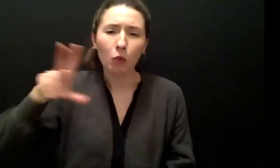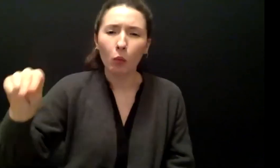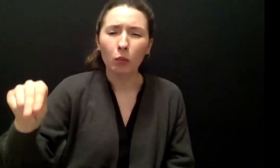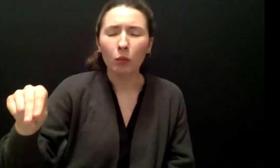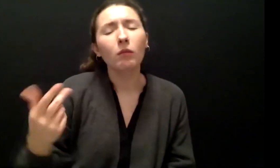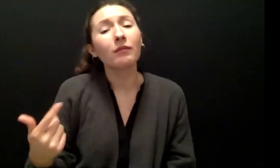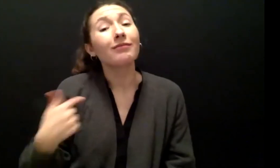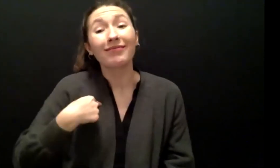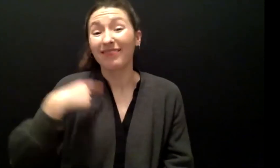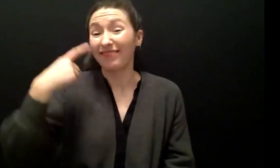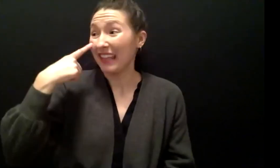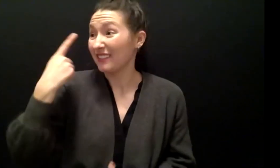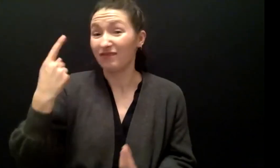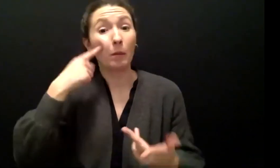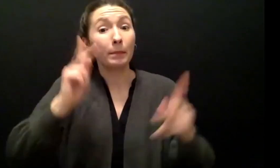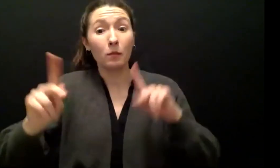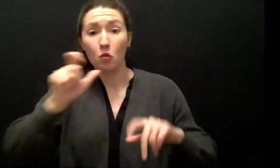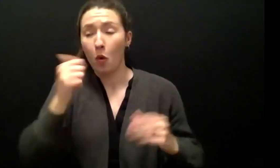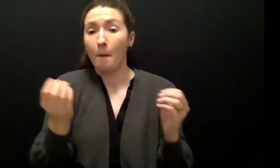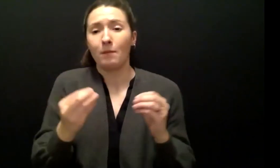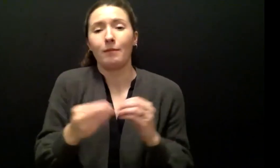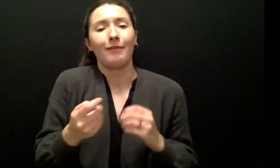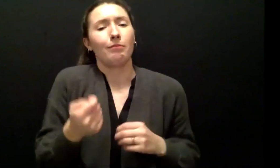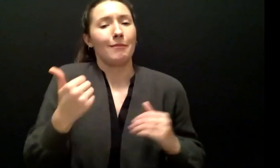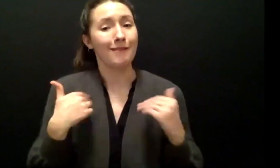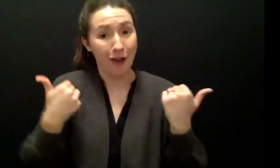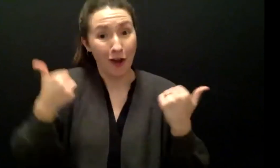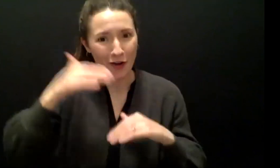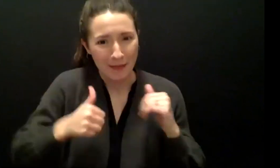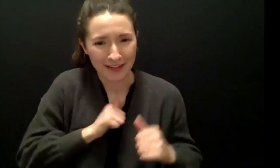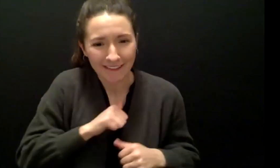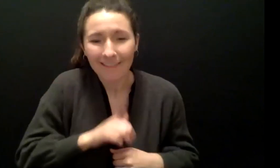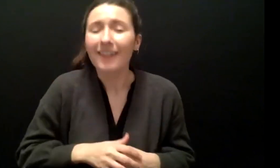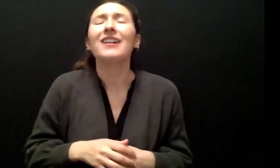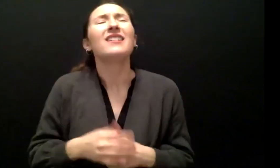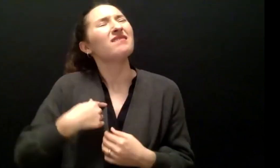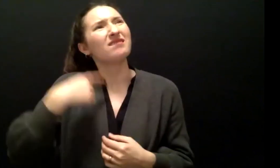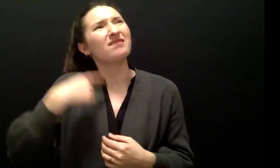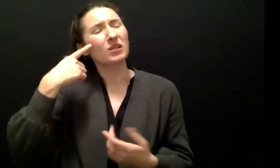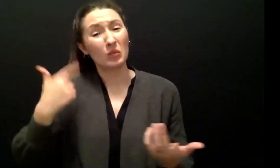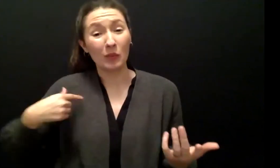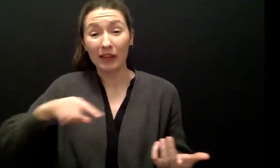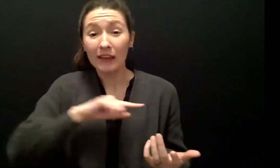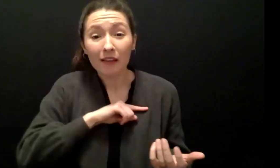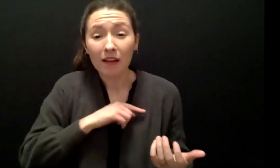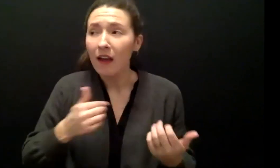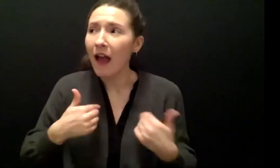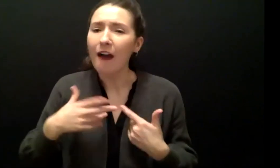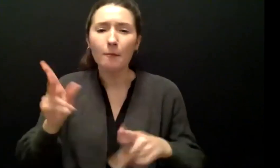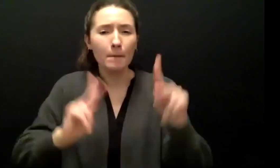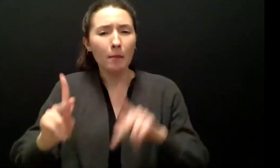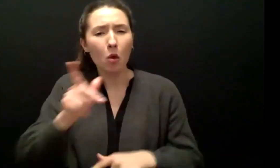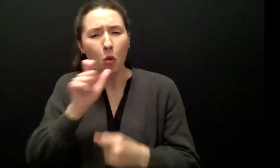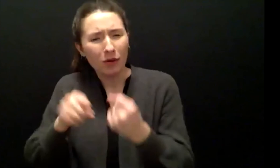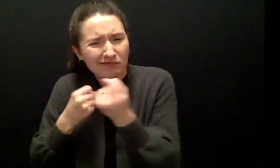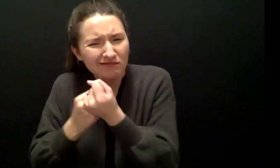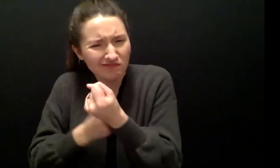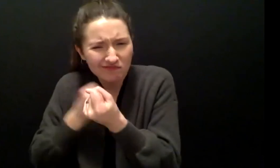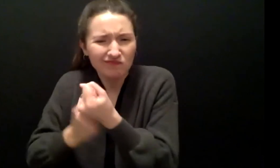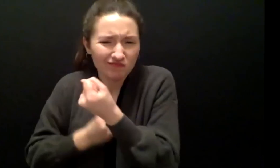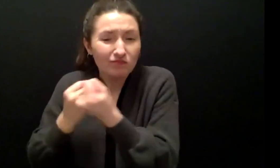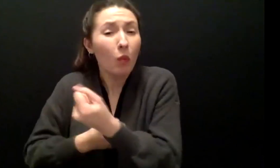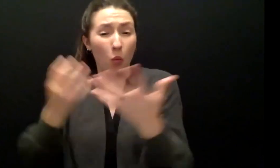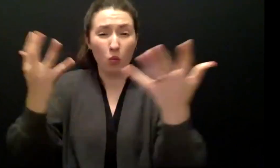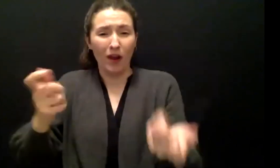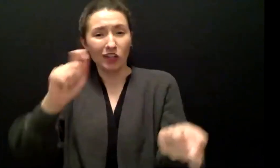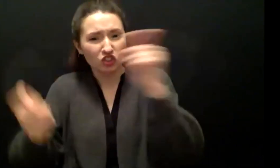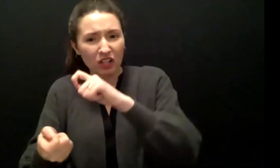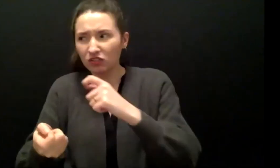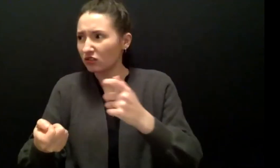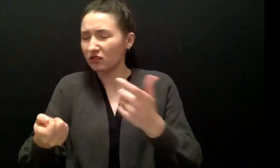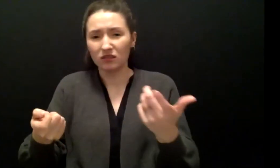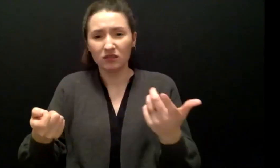so many good questions here, so I have got another one for you, this is, there's a lot